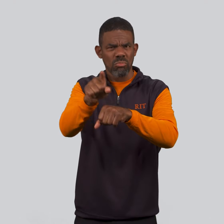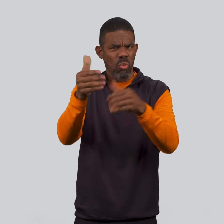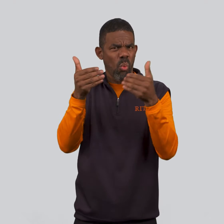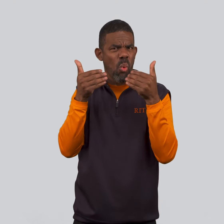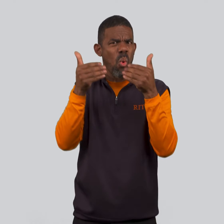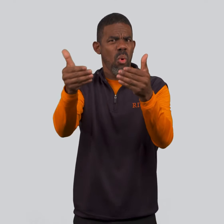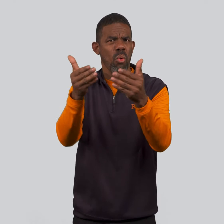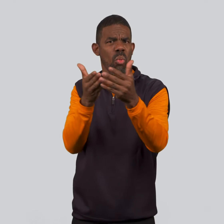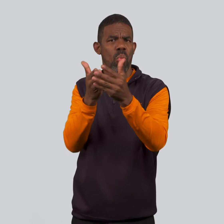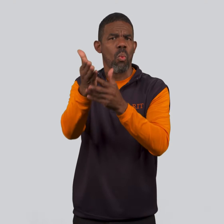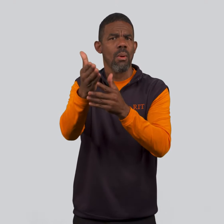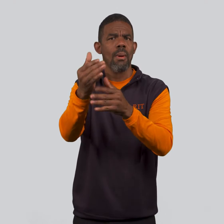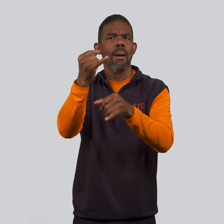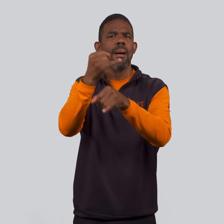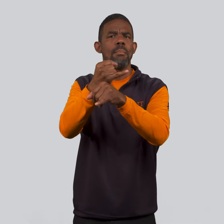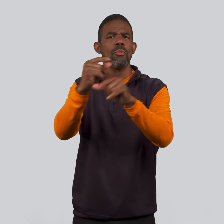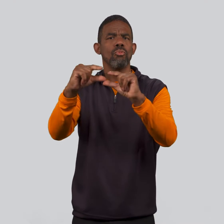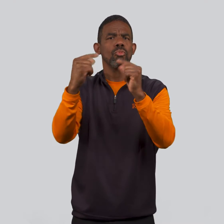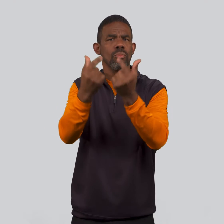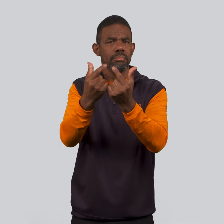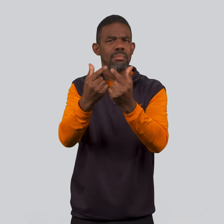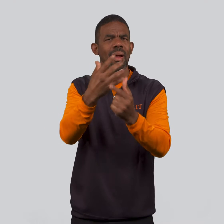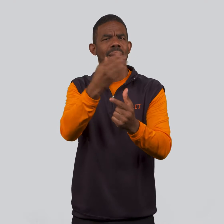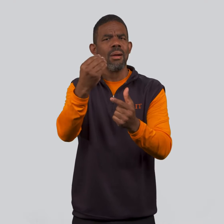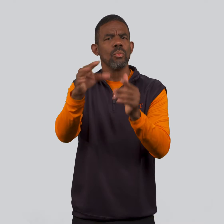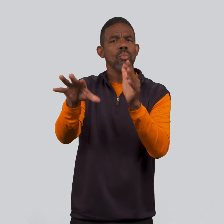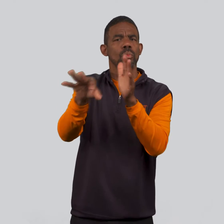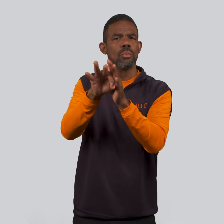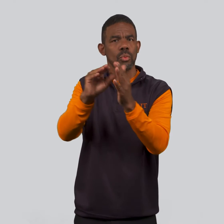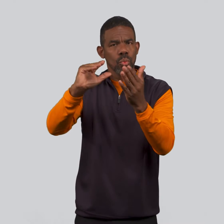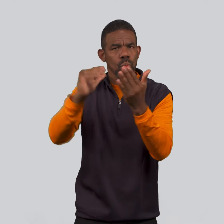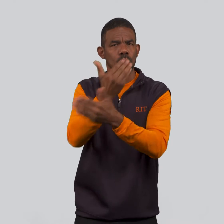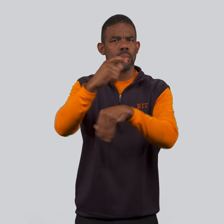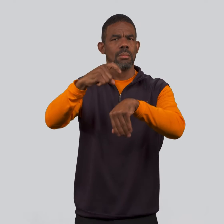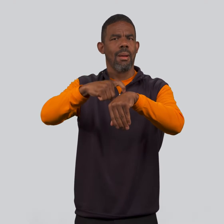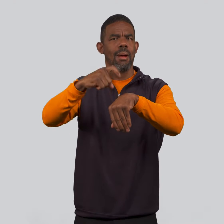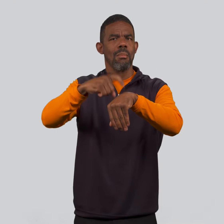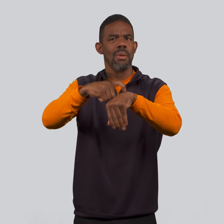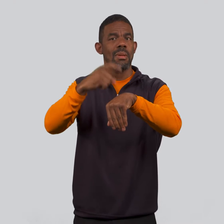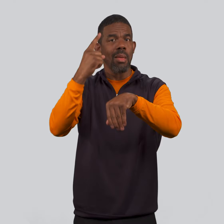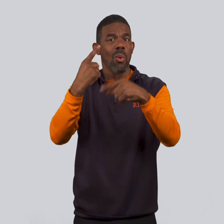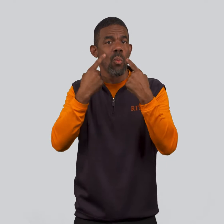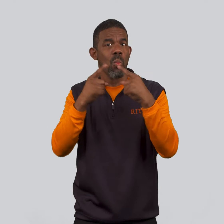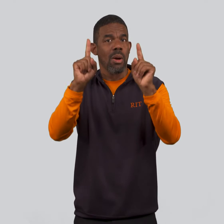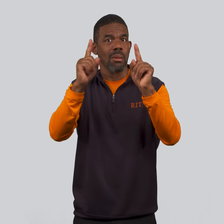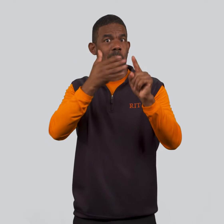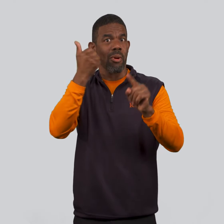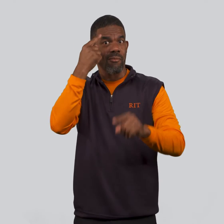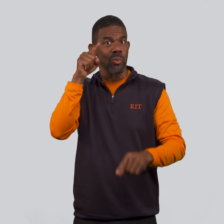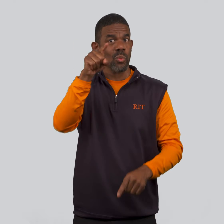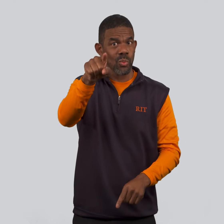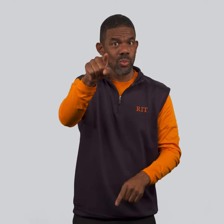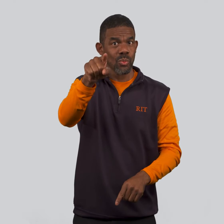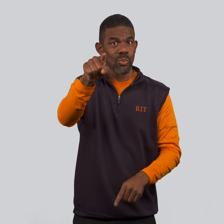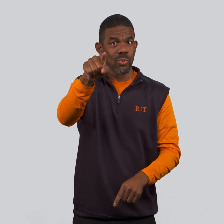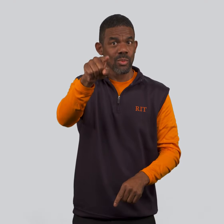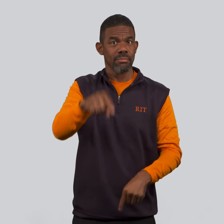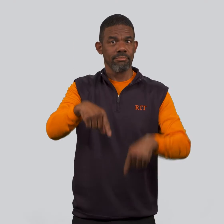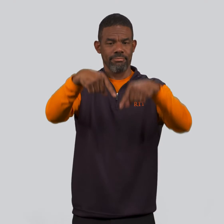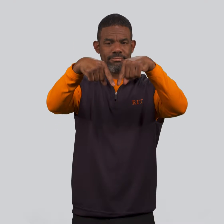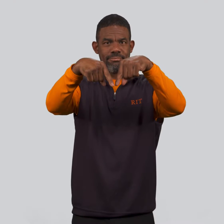do so via CampusGroups and choose a new time that works better for you.